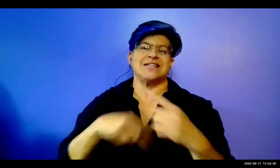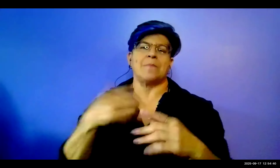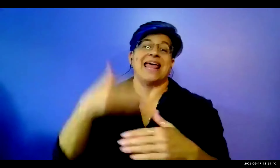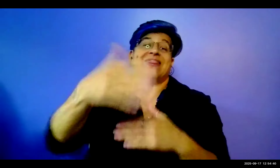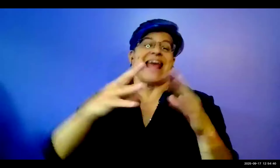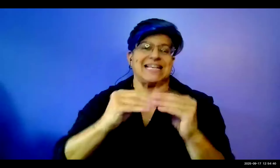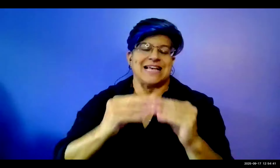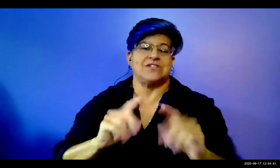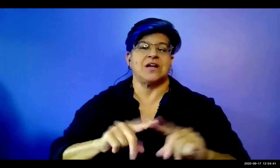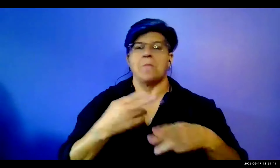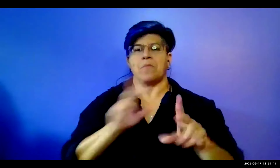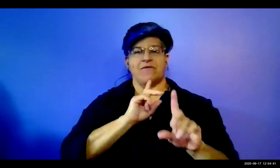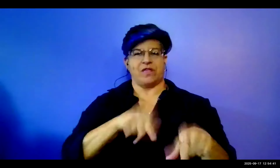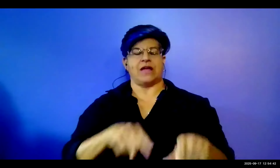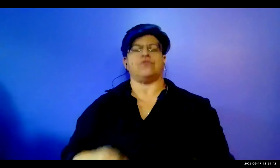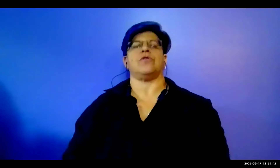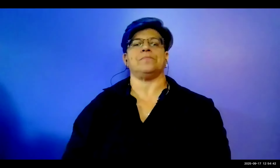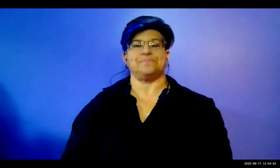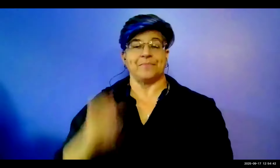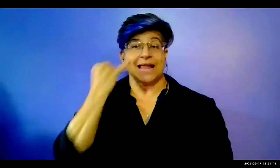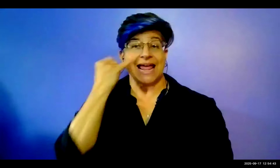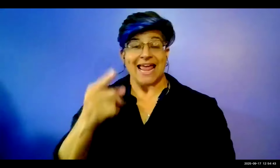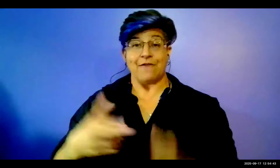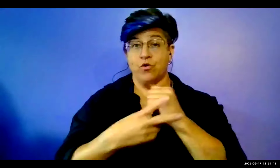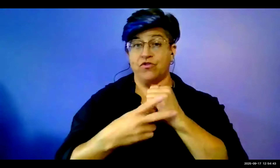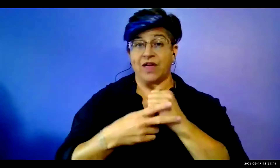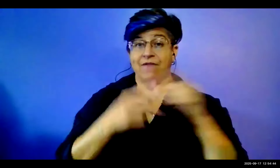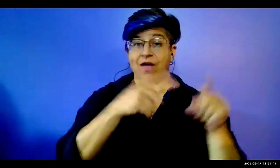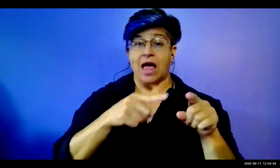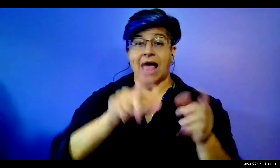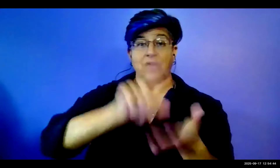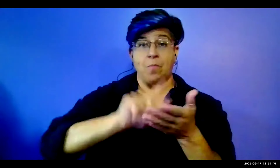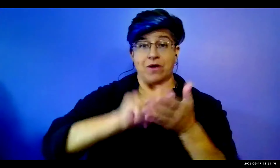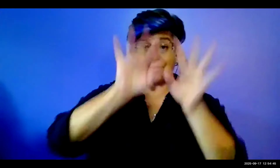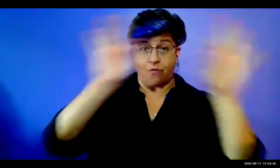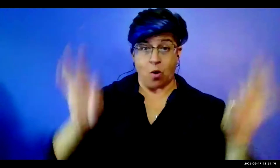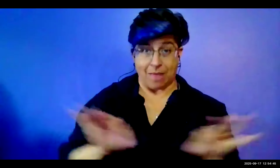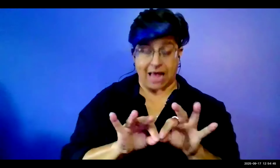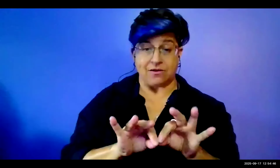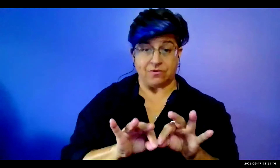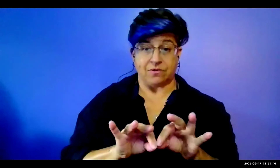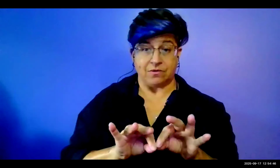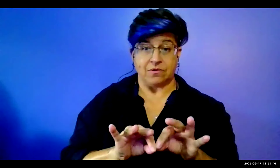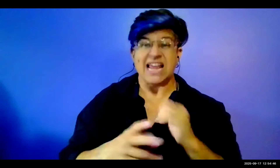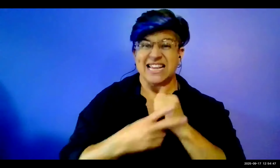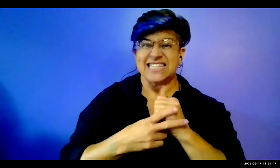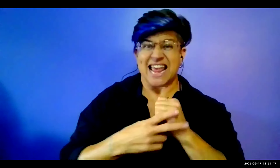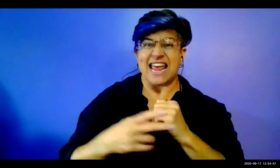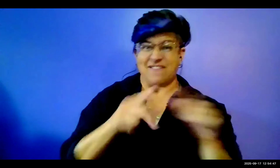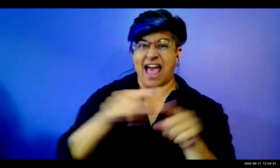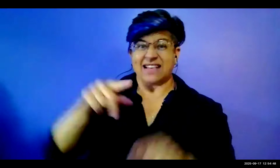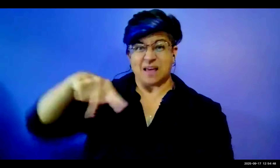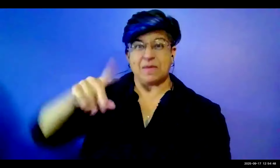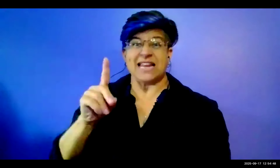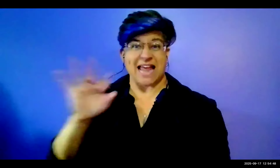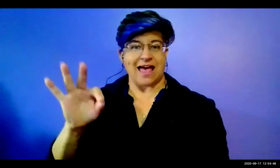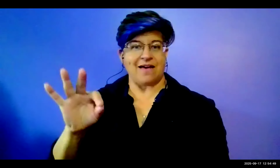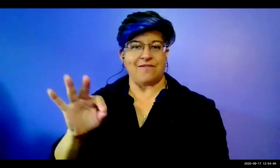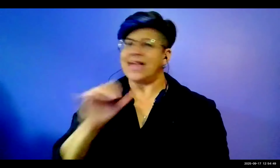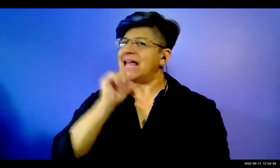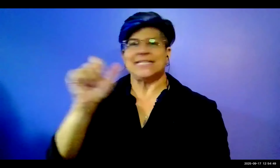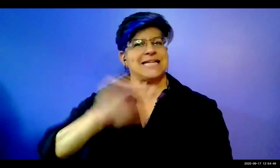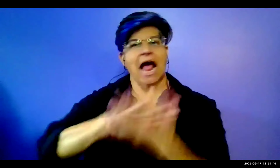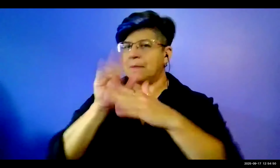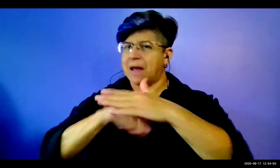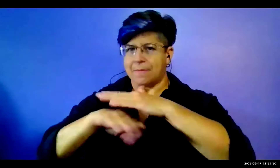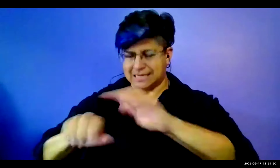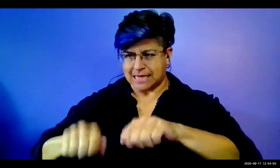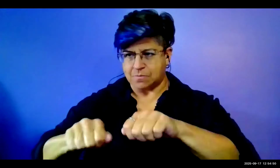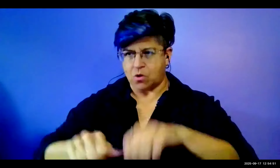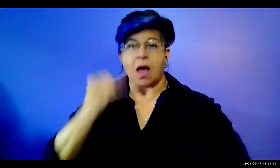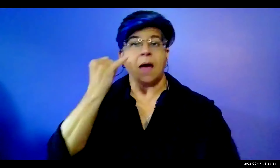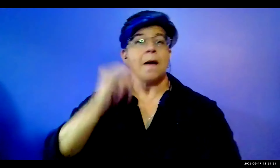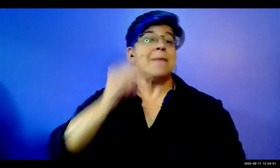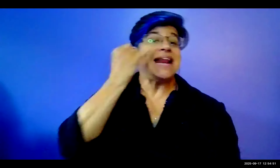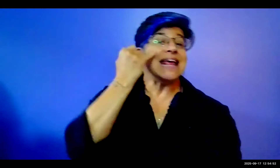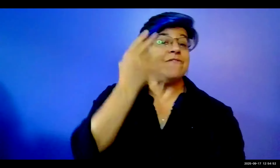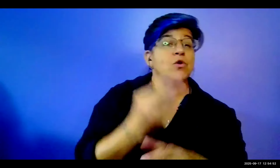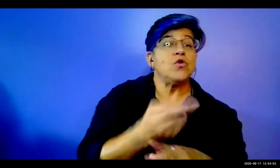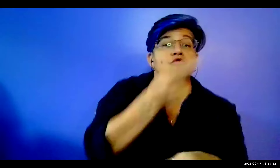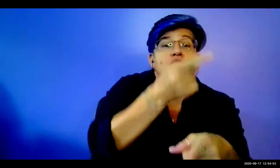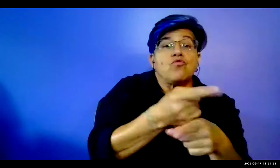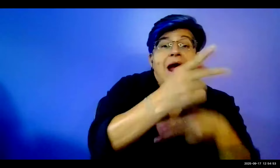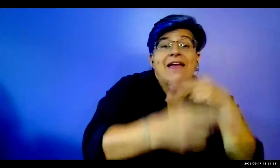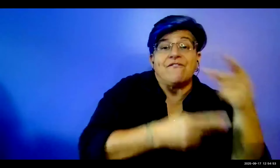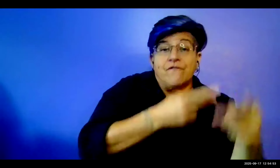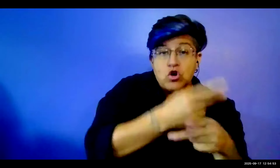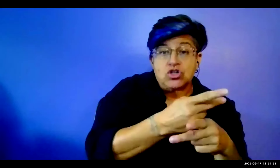But to briefly answer that. Uh, if you are saving it as a print format, um, which, uh, saves as a PDF, definitely it will not be accessible, but if you use the right version and save it as.